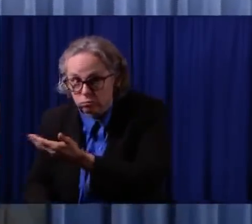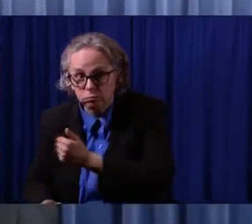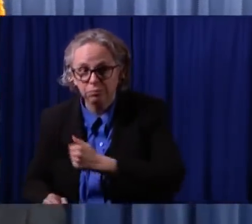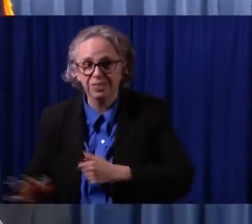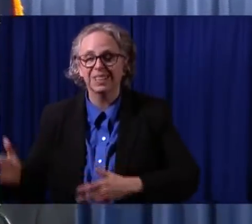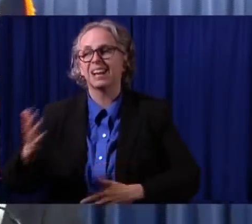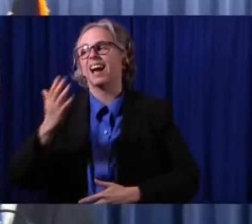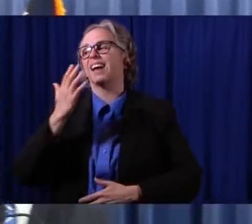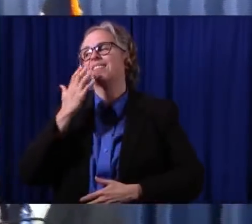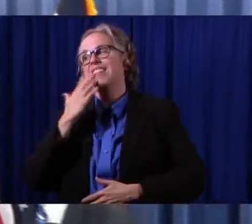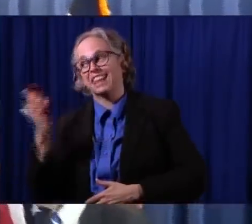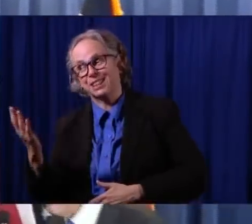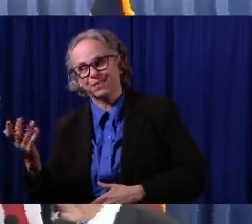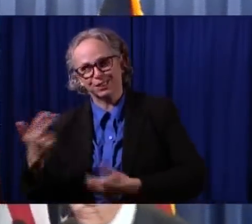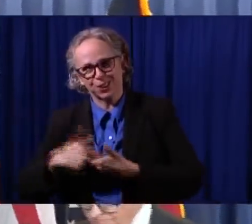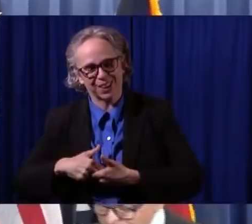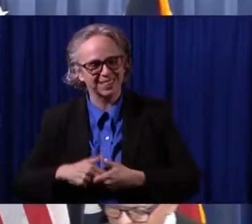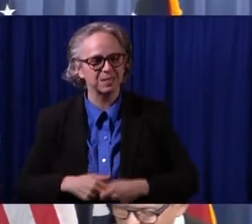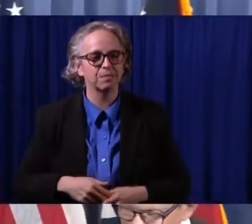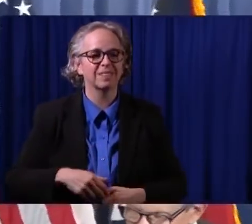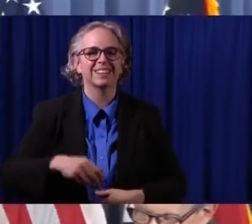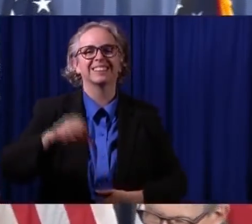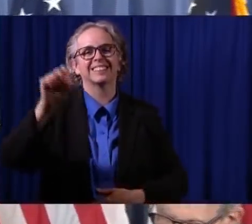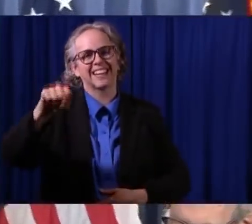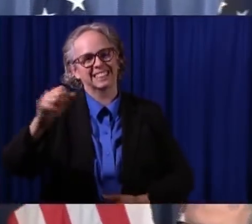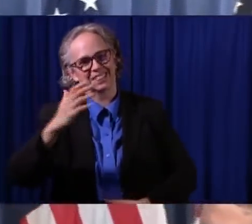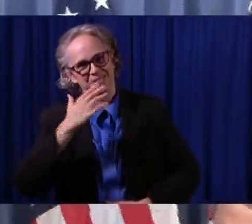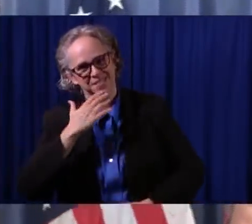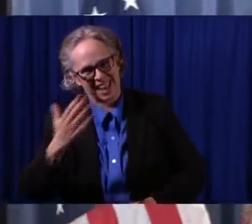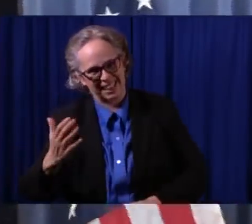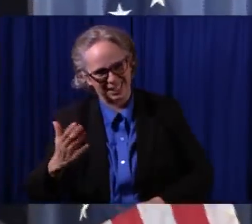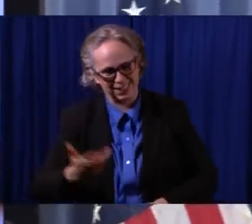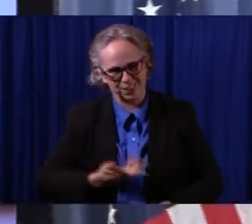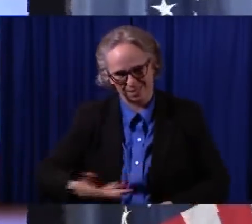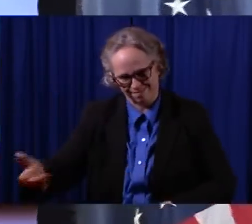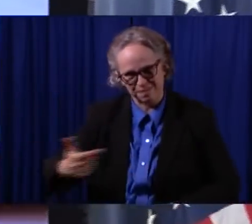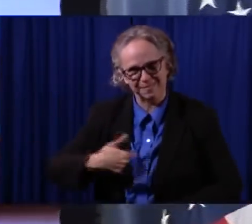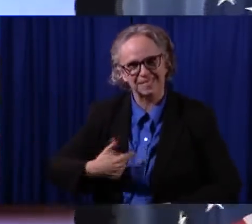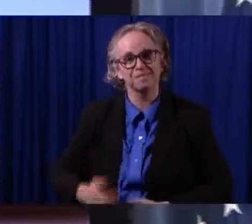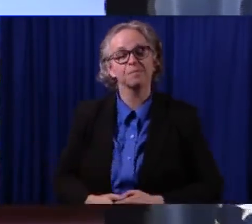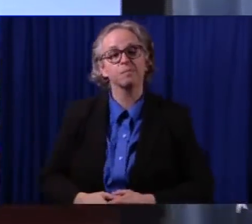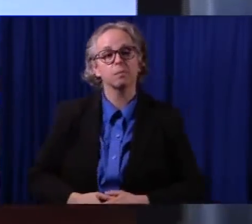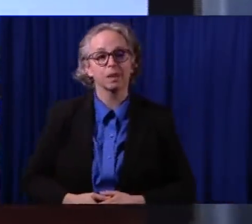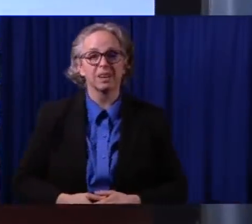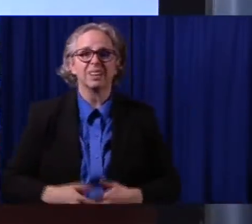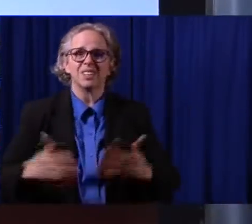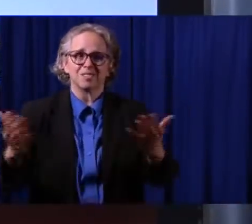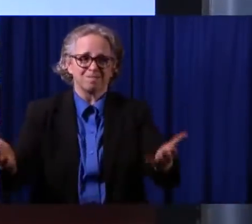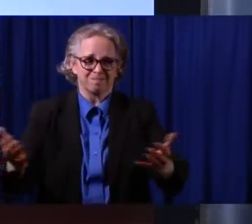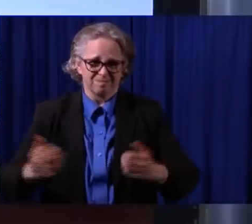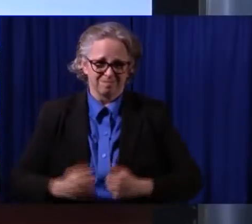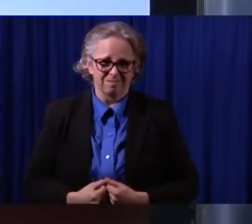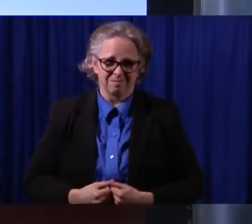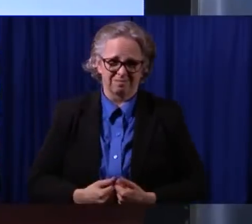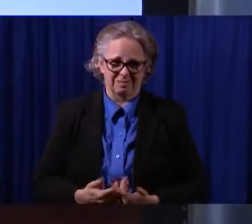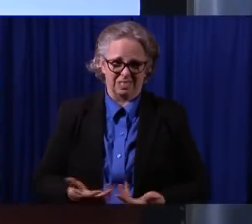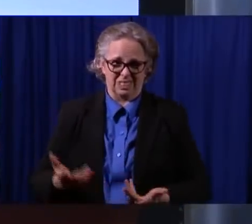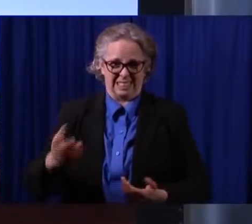THE NEW THINGS ARE THAT YOU ARE OBSERVING, THE PROBLEMS YOU ARE OBSERVING WITH SOME CHILDREN.